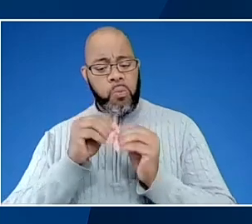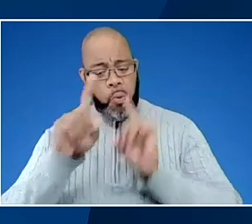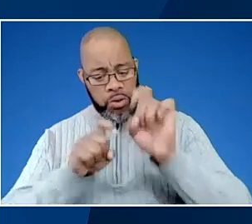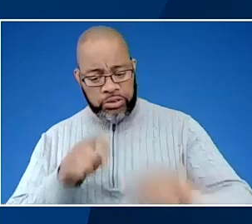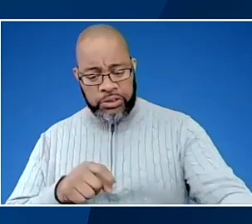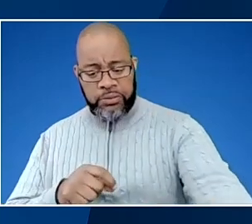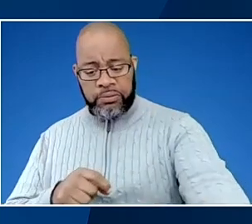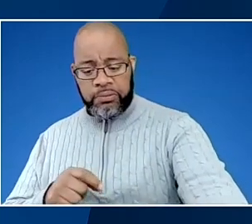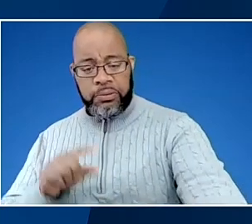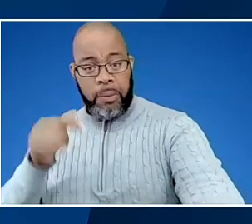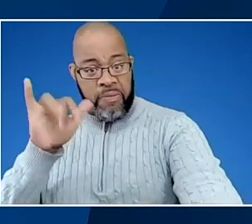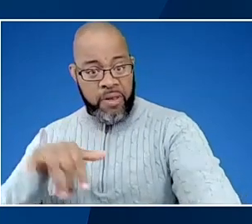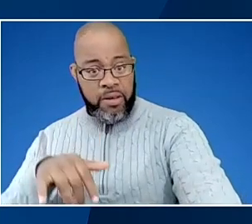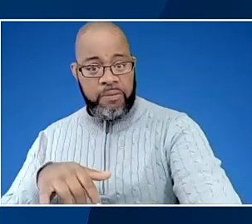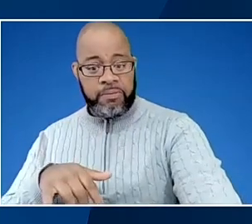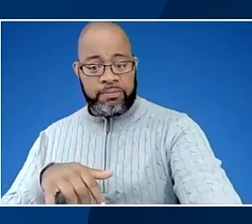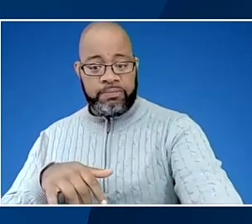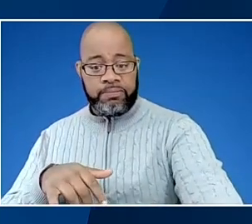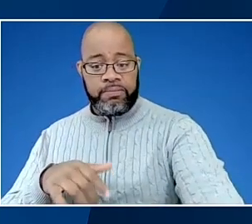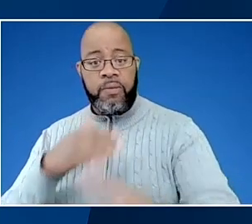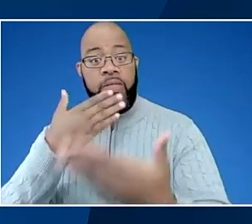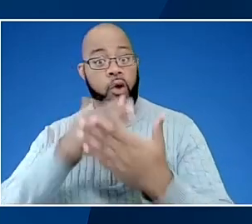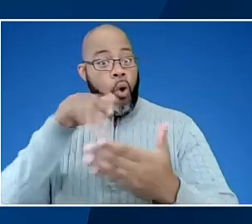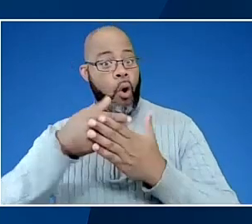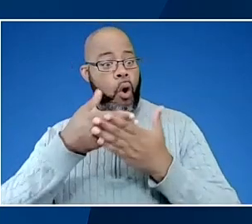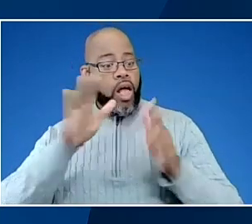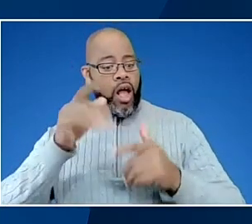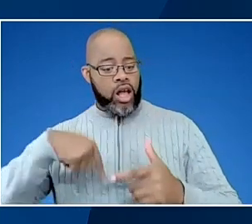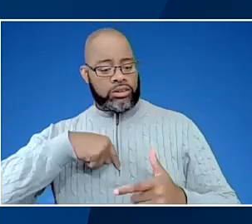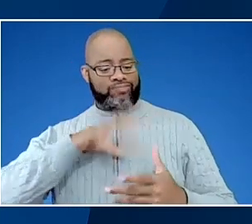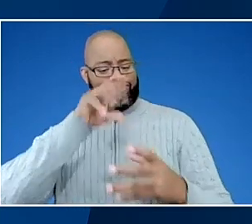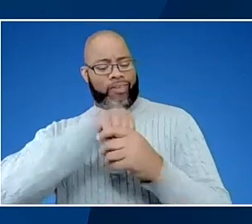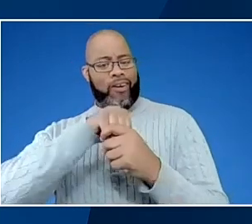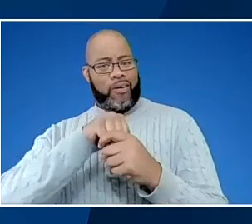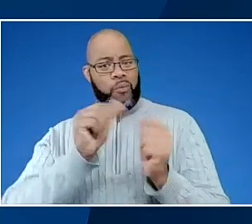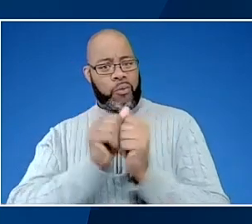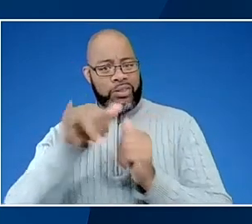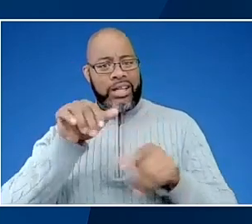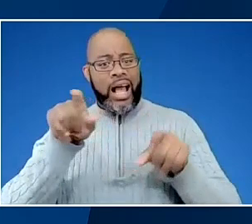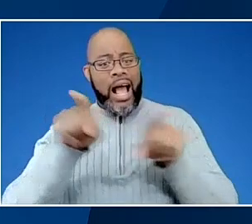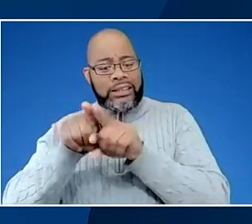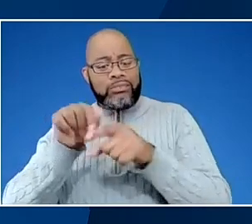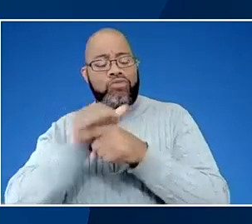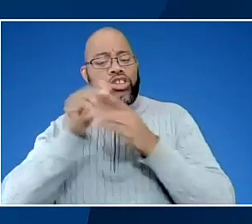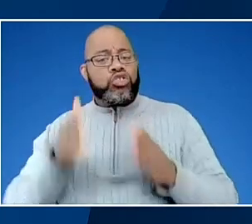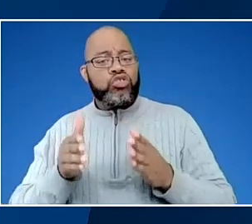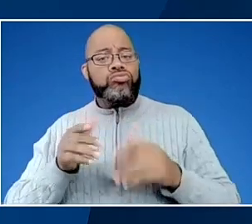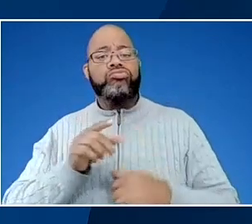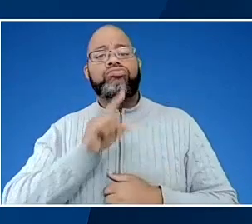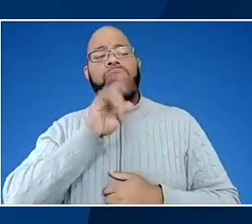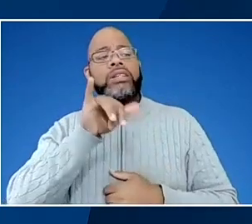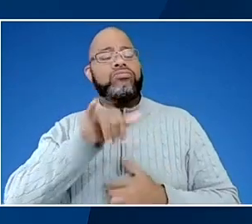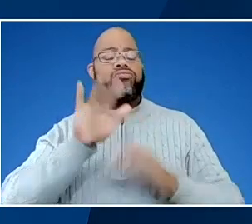Thank you all for letting us be part of this as practitioners. It's great to have our voices and